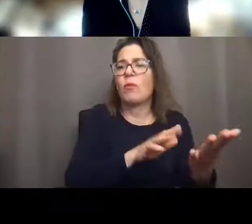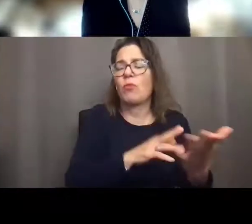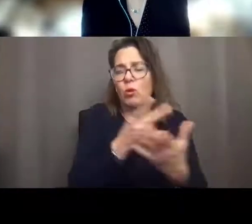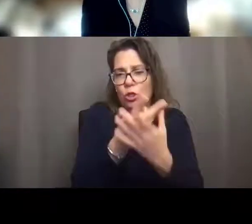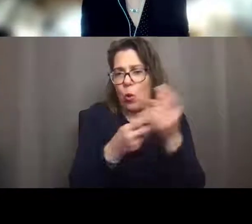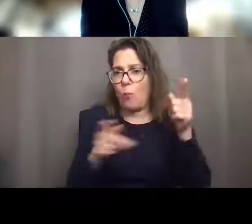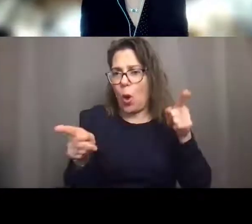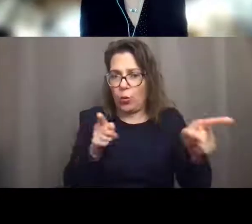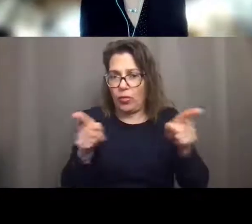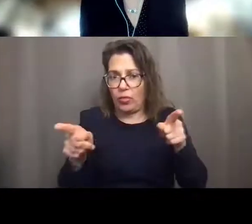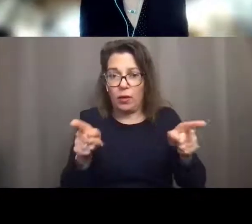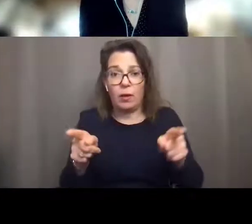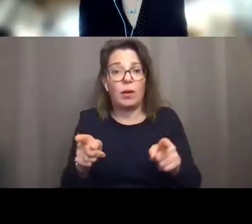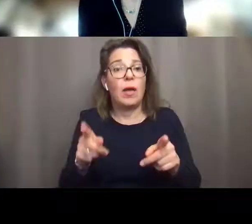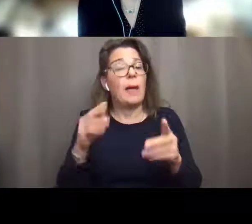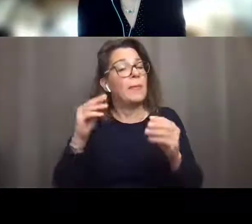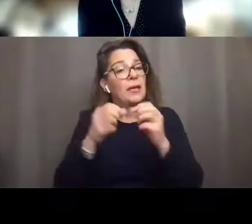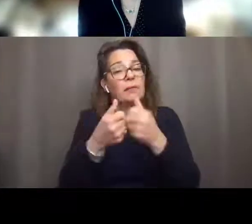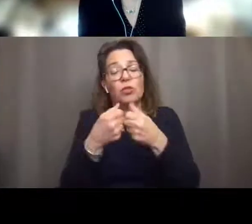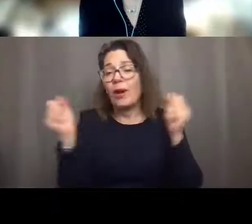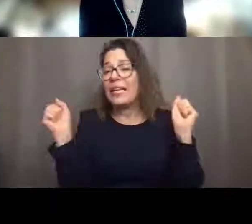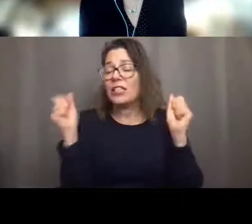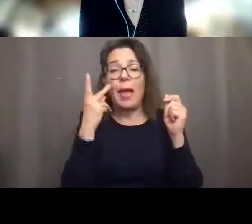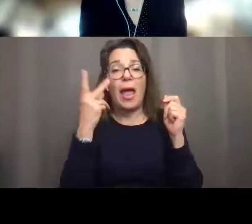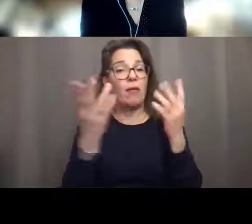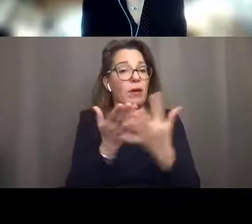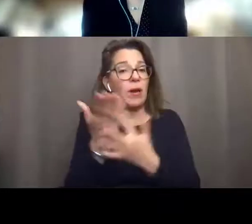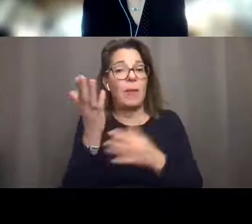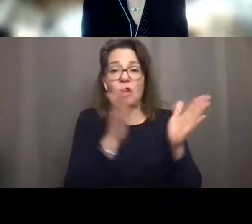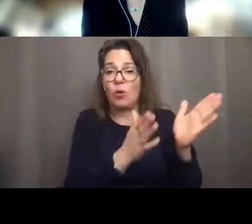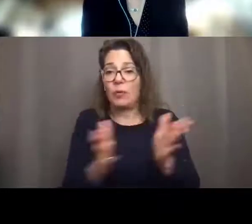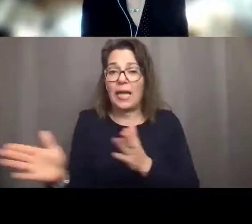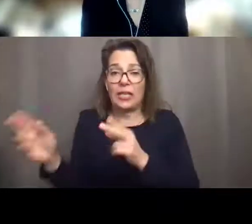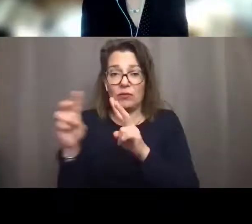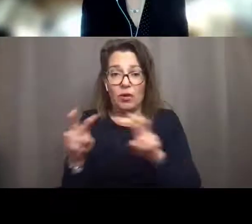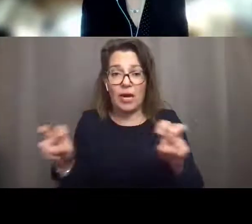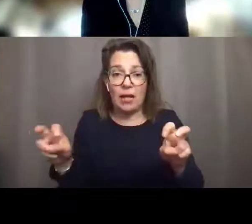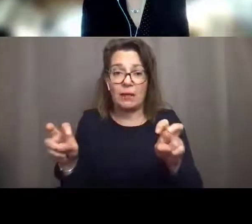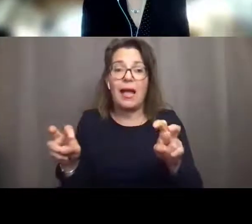And you should be transparent about your plans for analysis and, of course, stay within page limits.